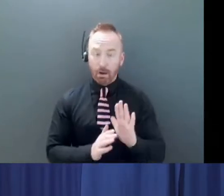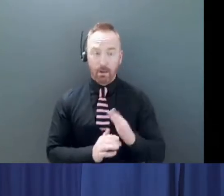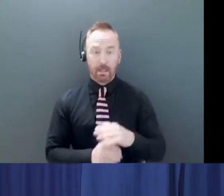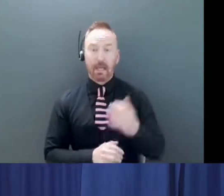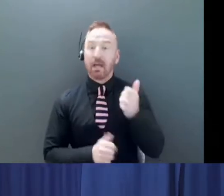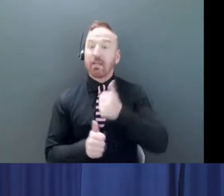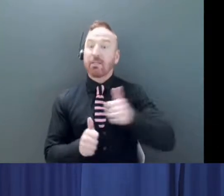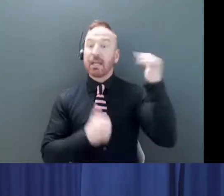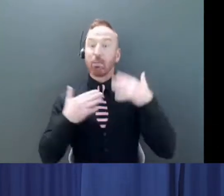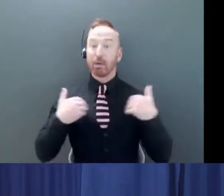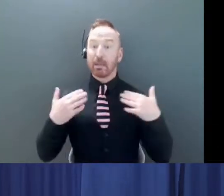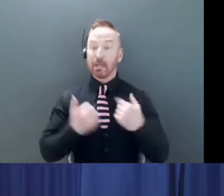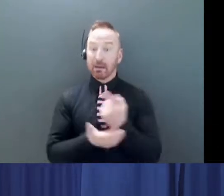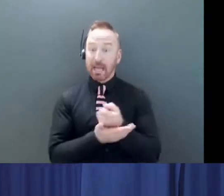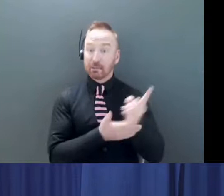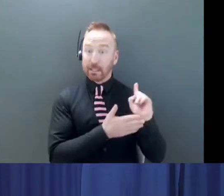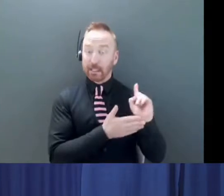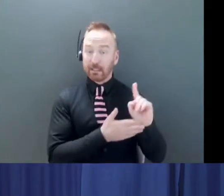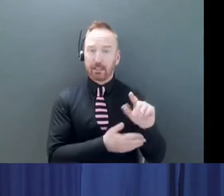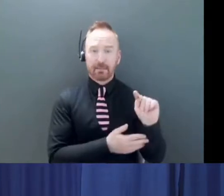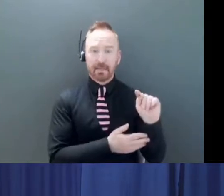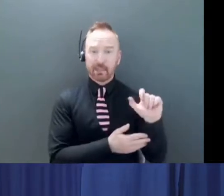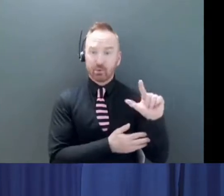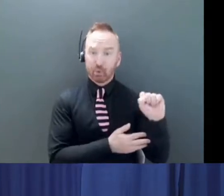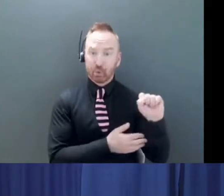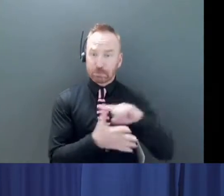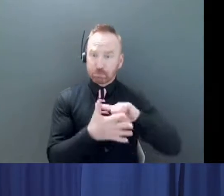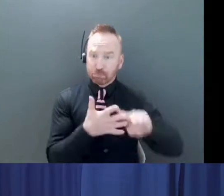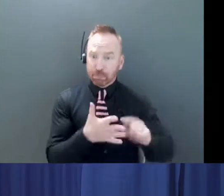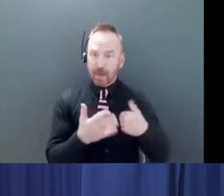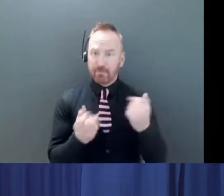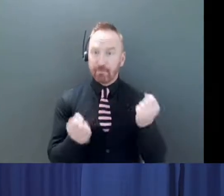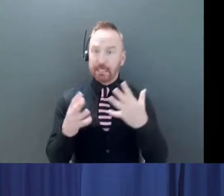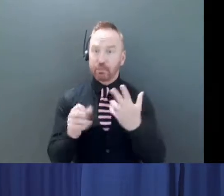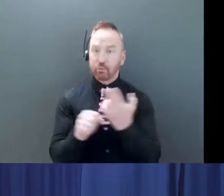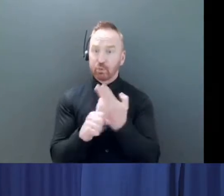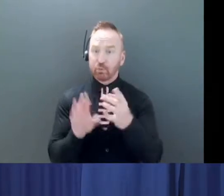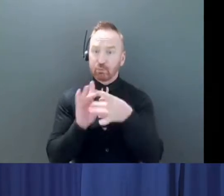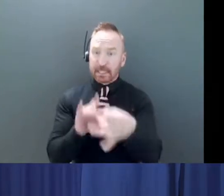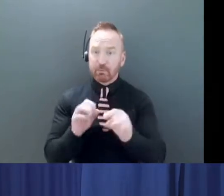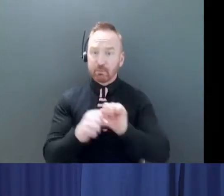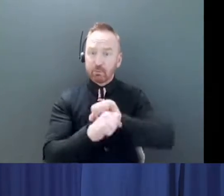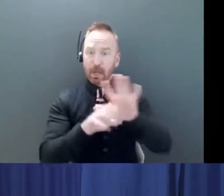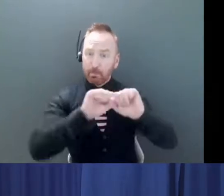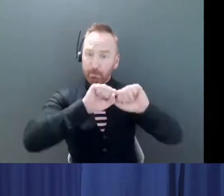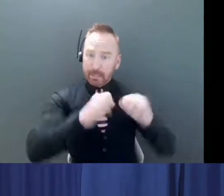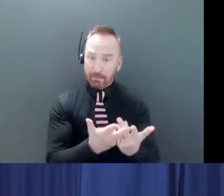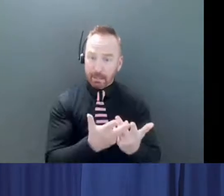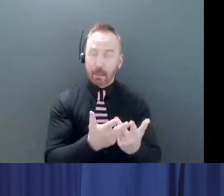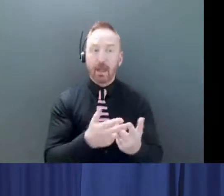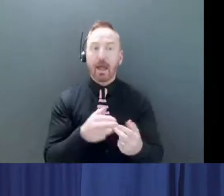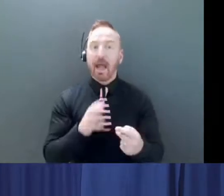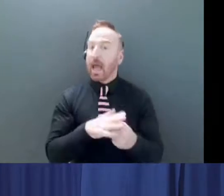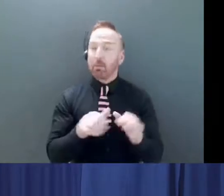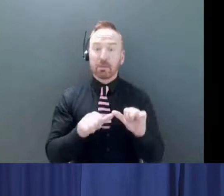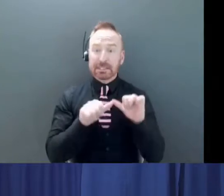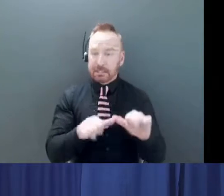As the premier discussed last week, we have a number of tools we continue to use in response to the pandemic and will continue to actively manage the situation.